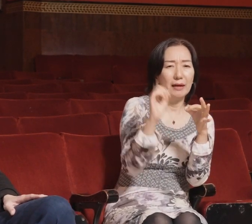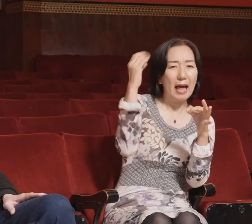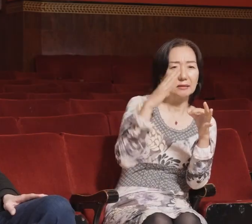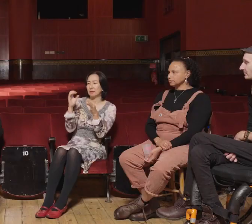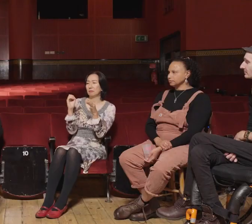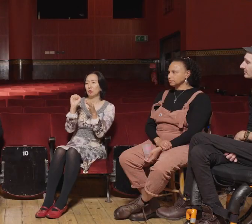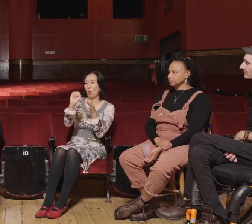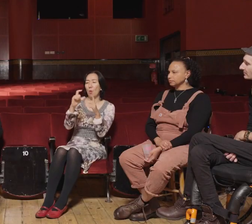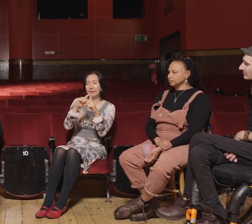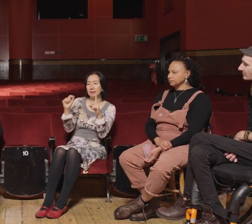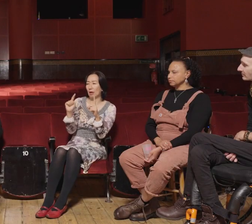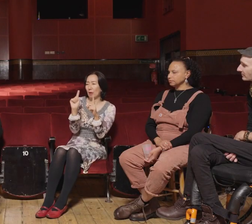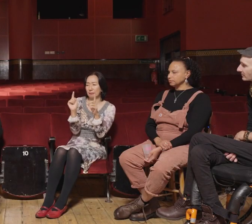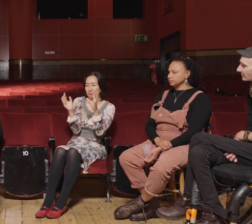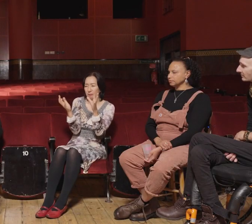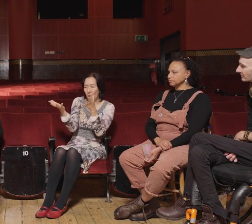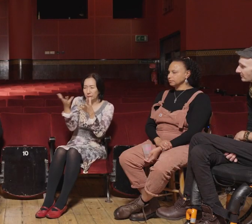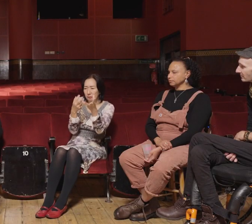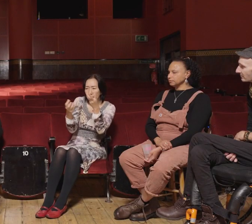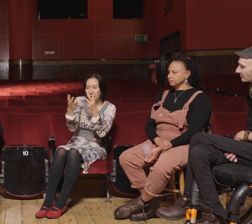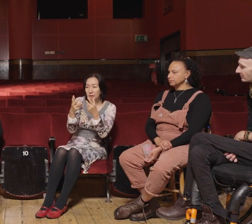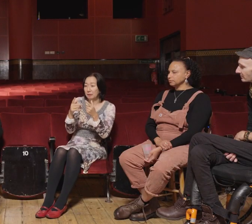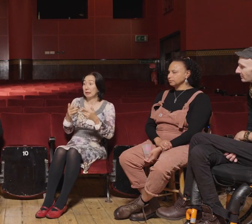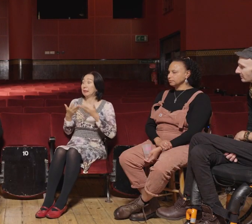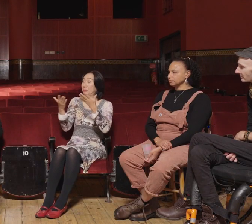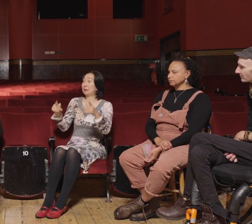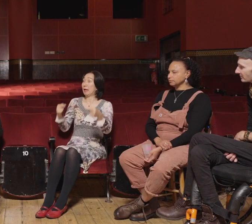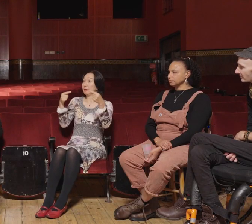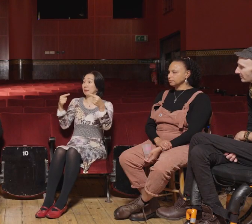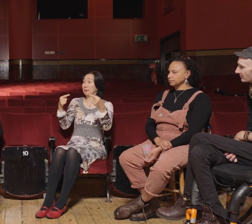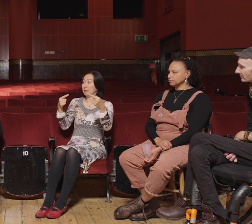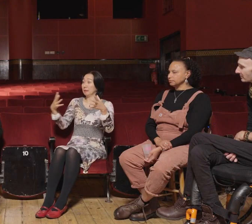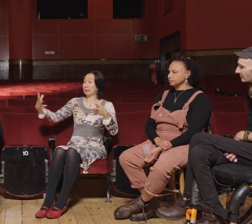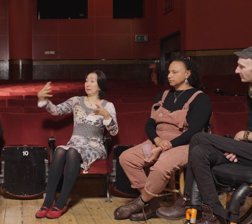and everyone's different senses are different, obviously.